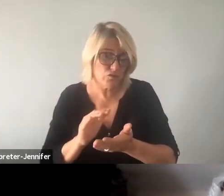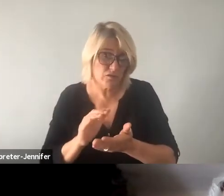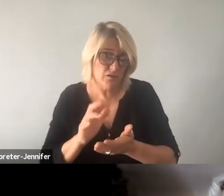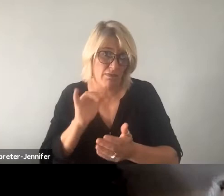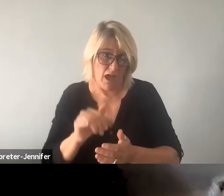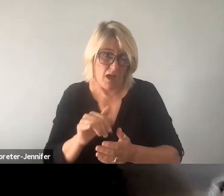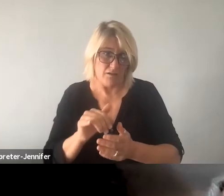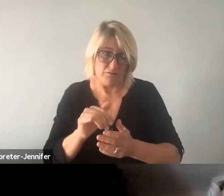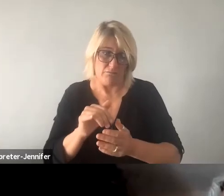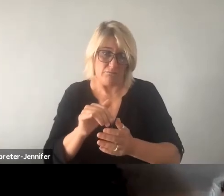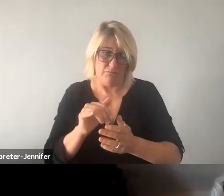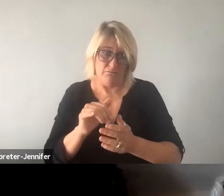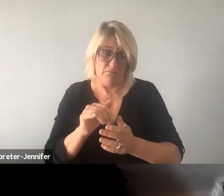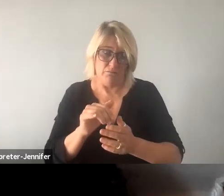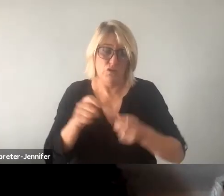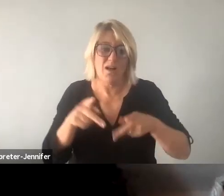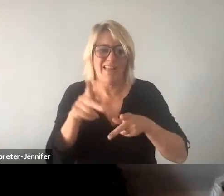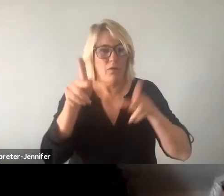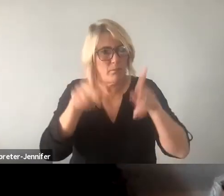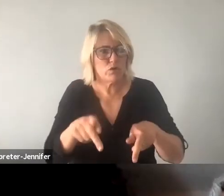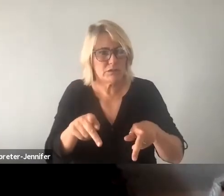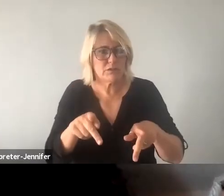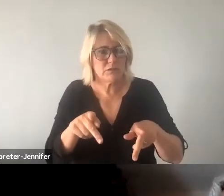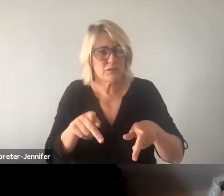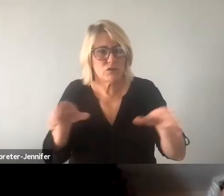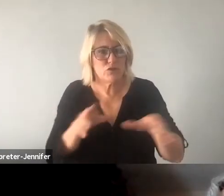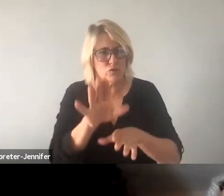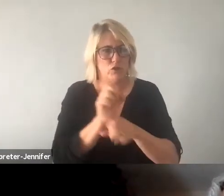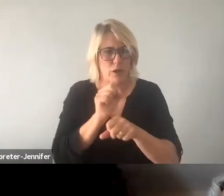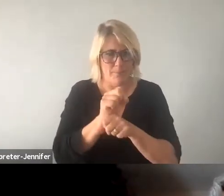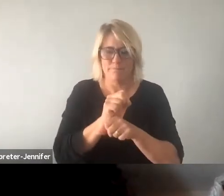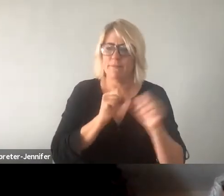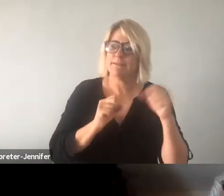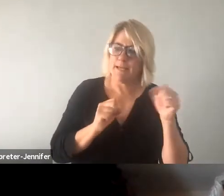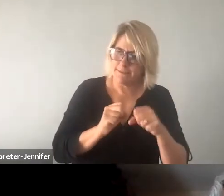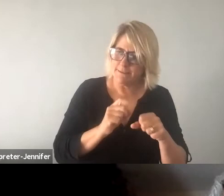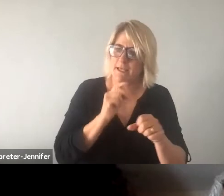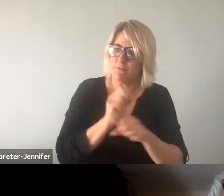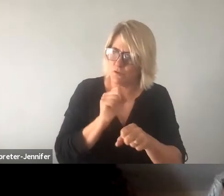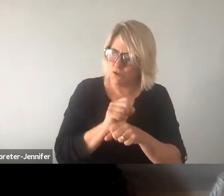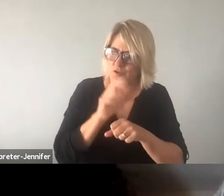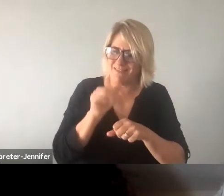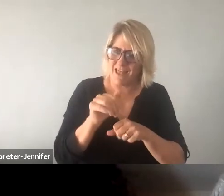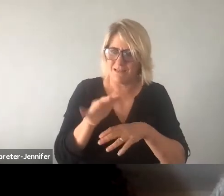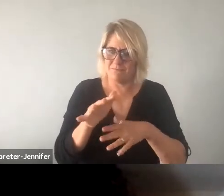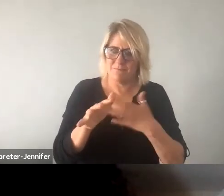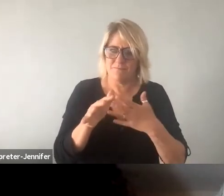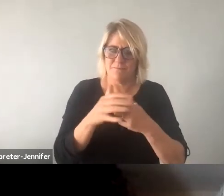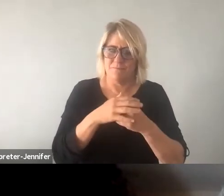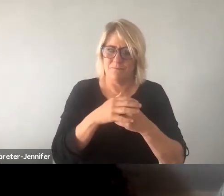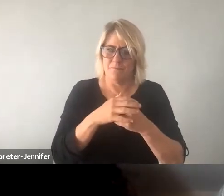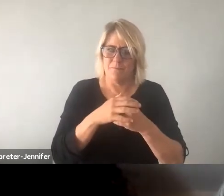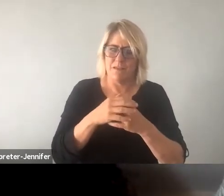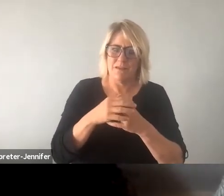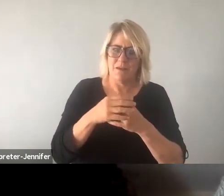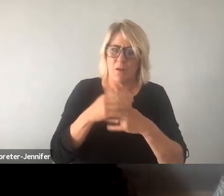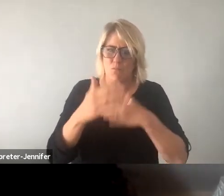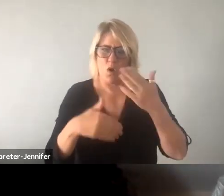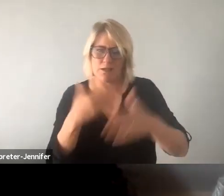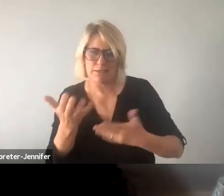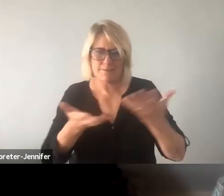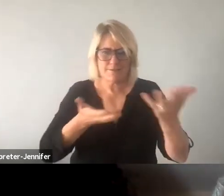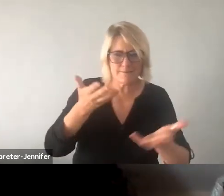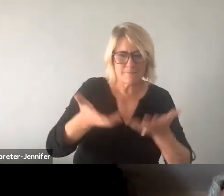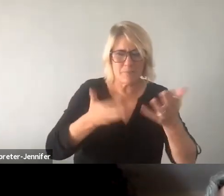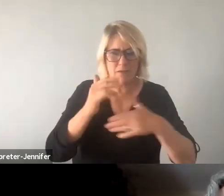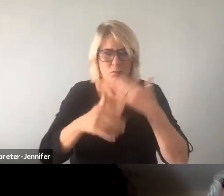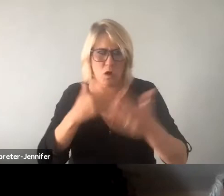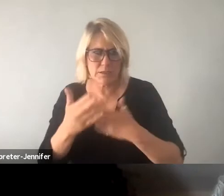accommodation that can be implemented